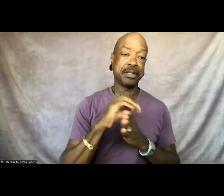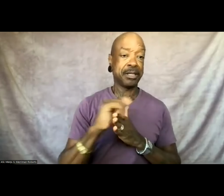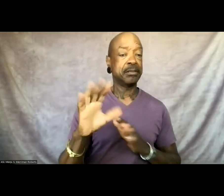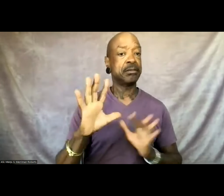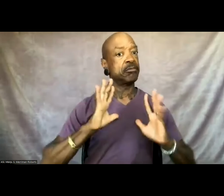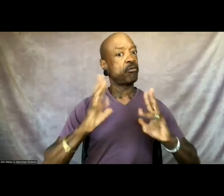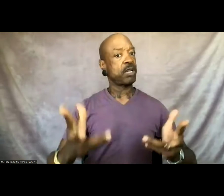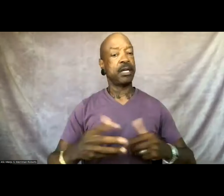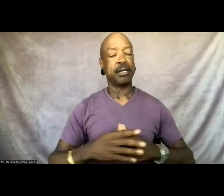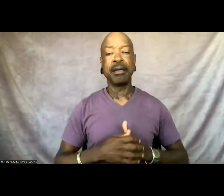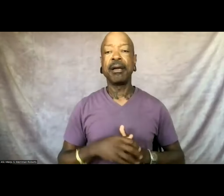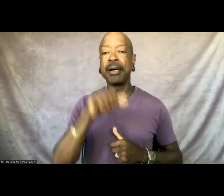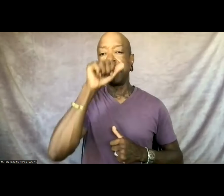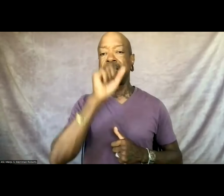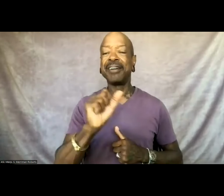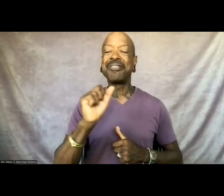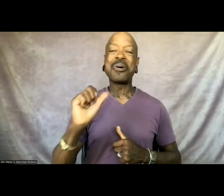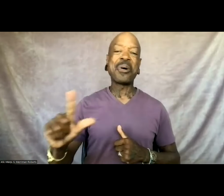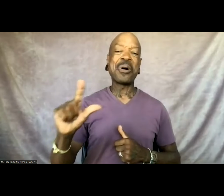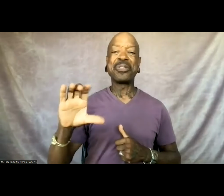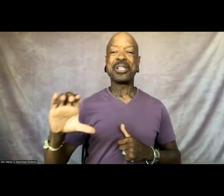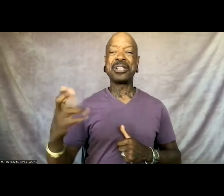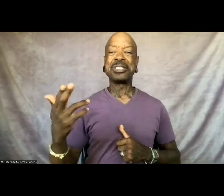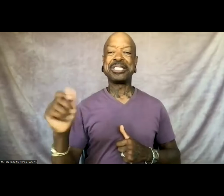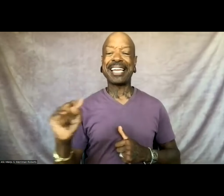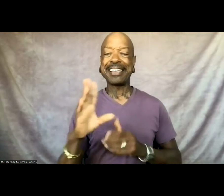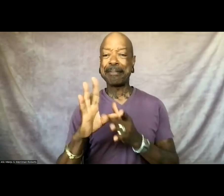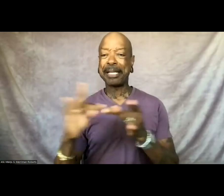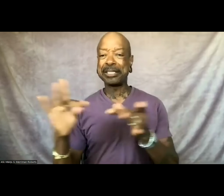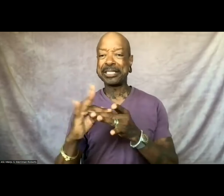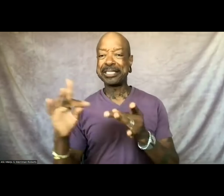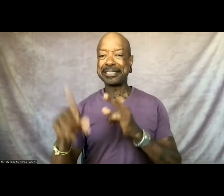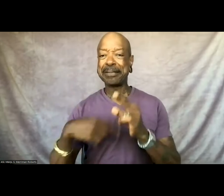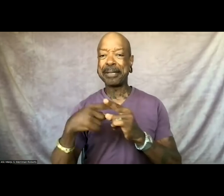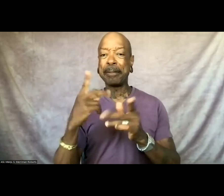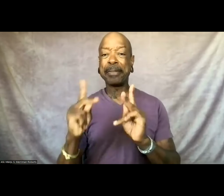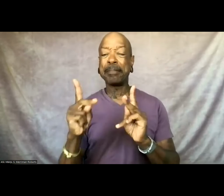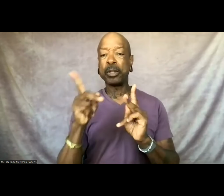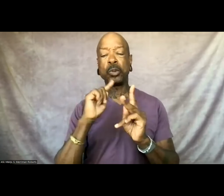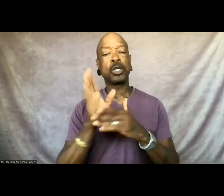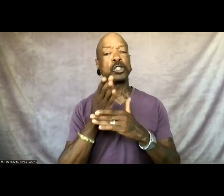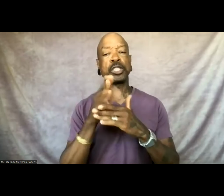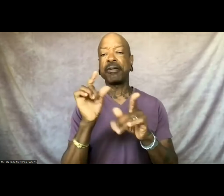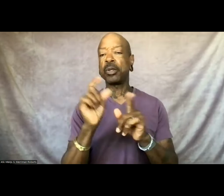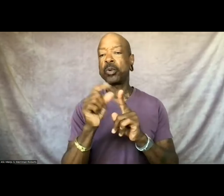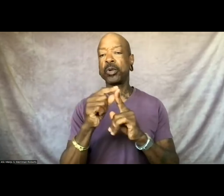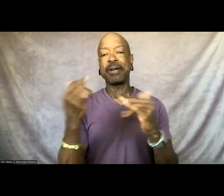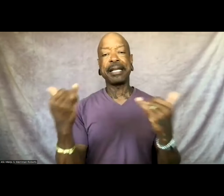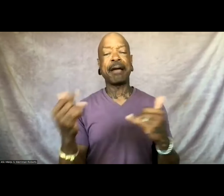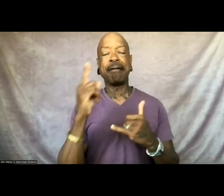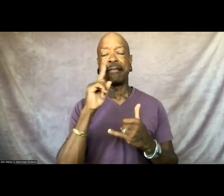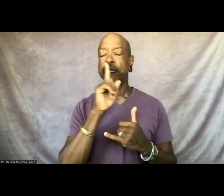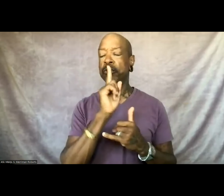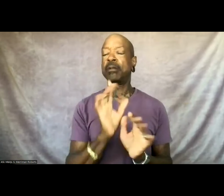they can remain object Medi- Cal when that is not need -- on Medi-Cal, when that is not needed anymore, if you'